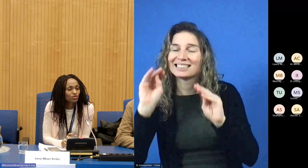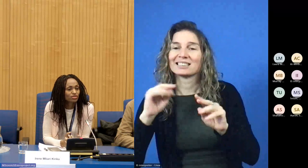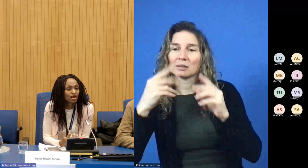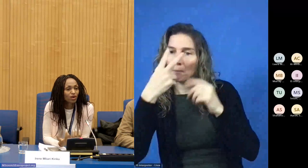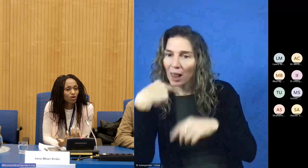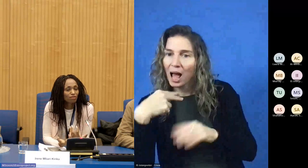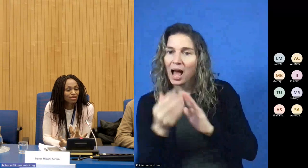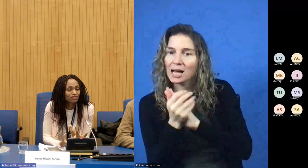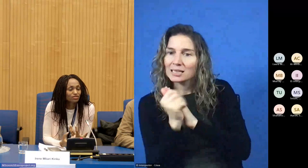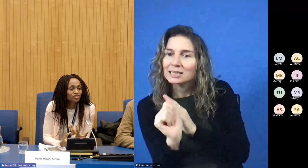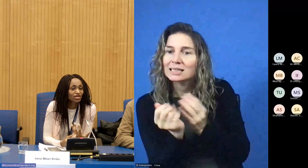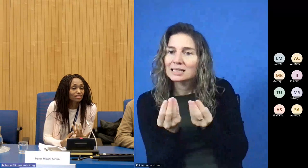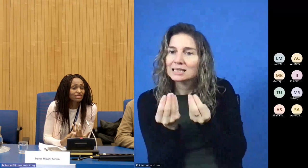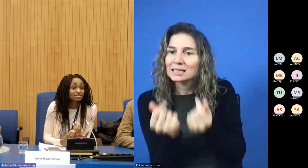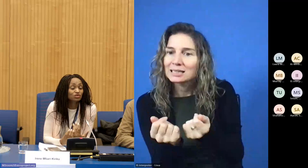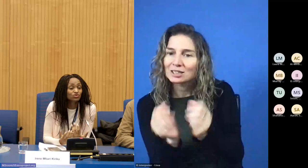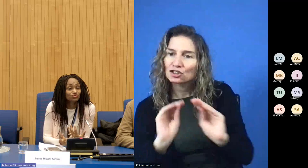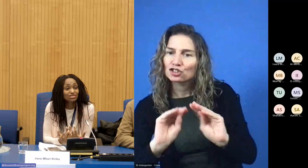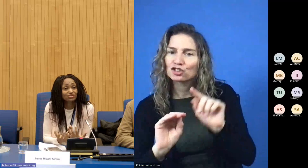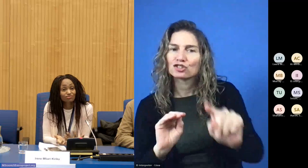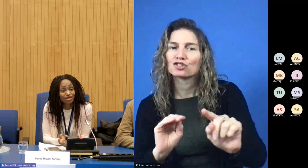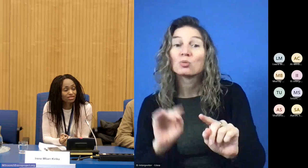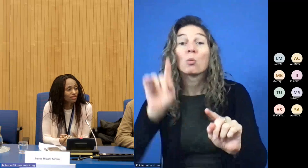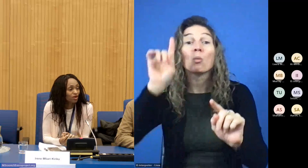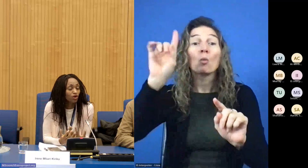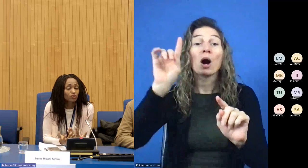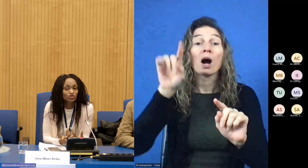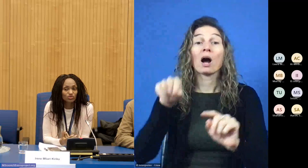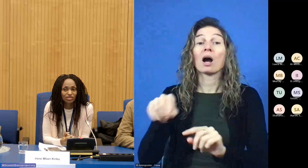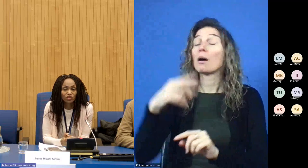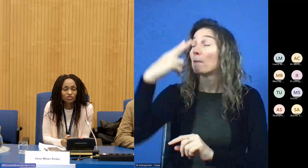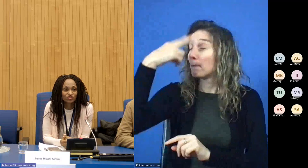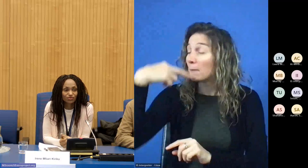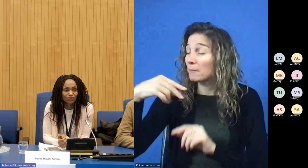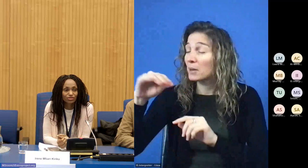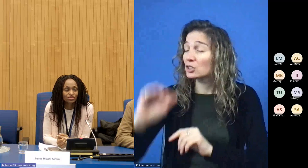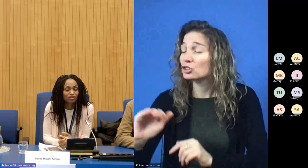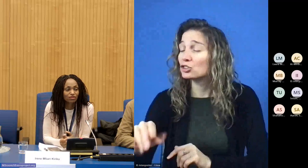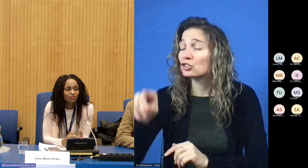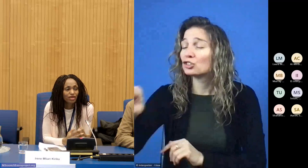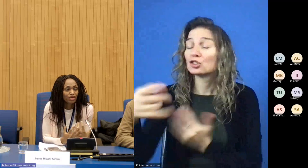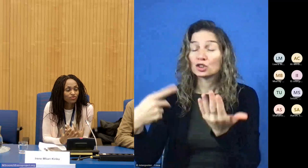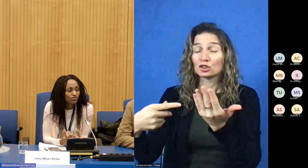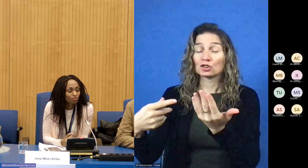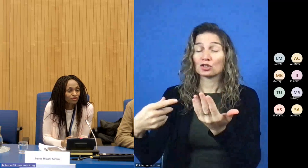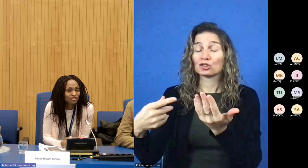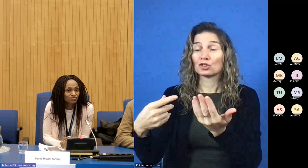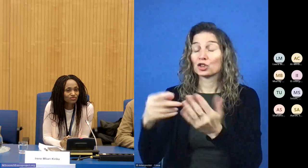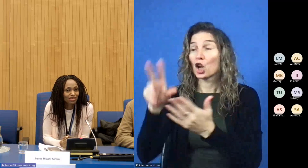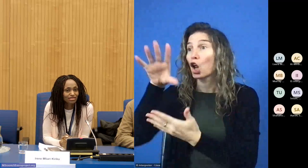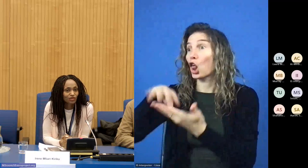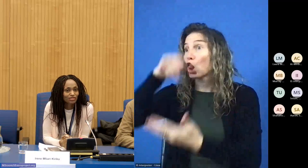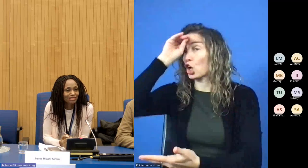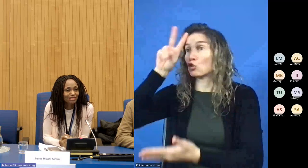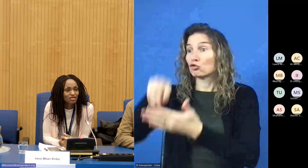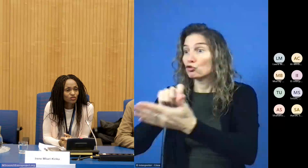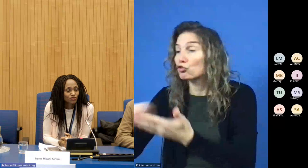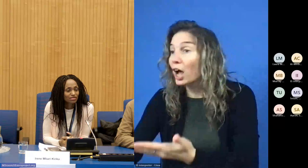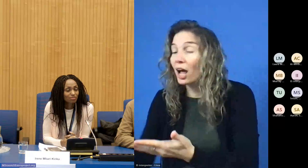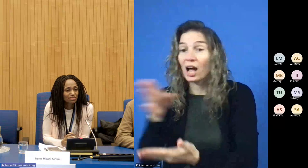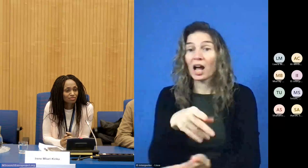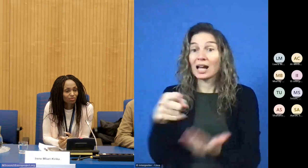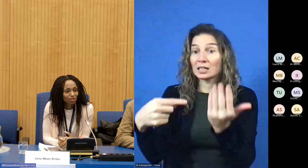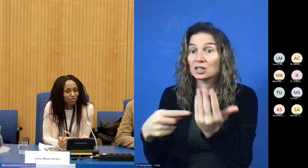because how a blind child learns to read or write is important. That's a bit about